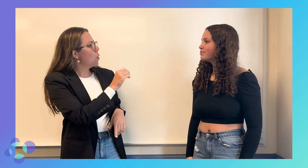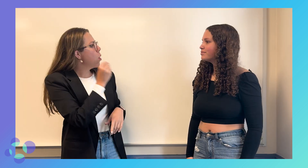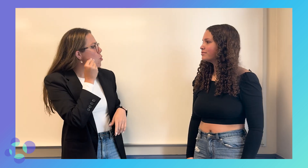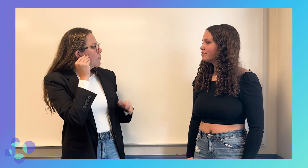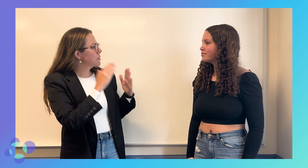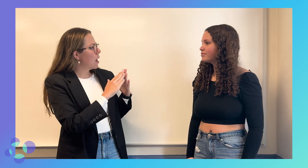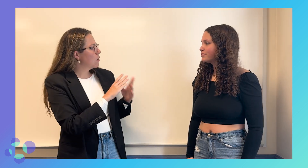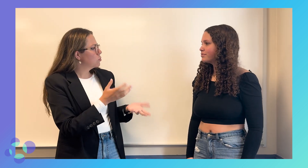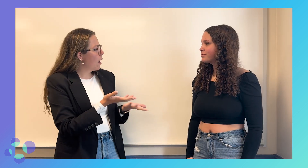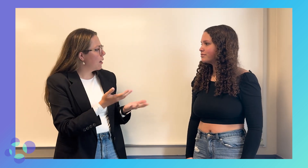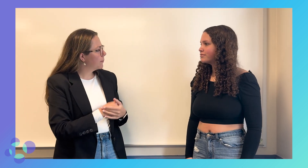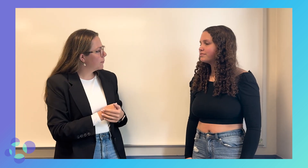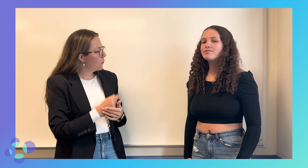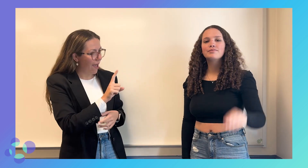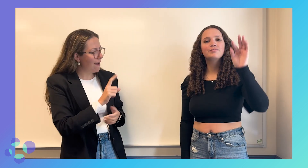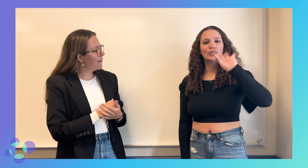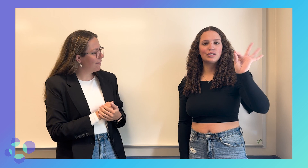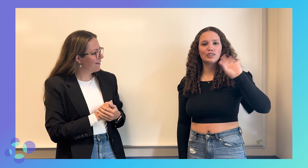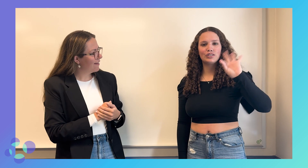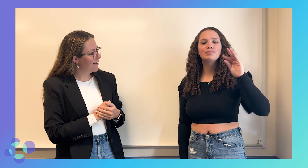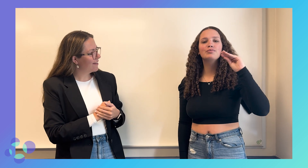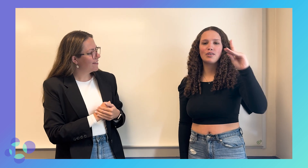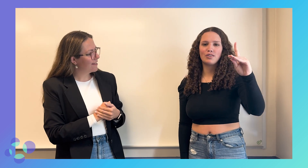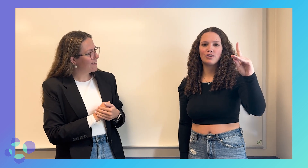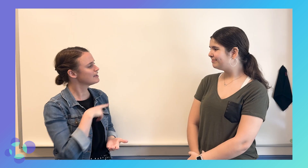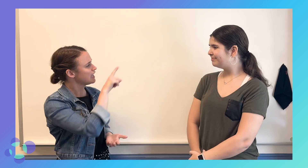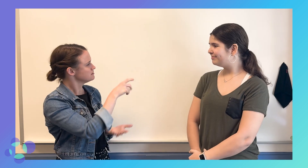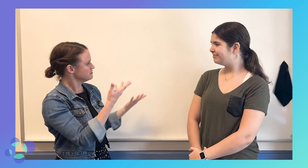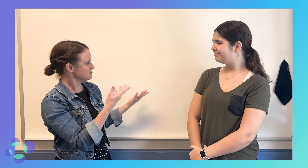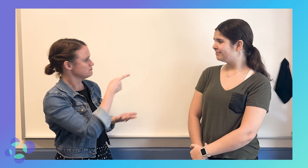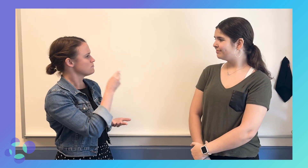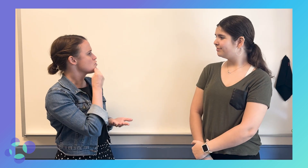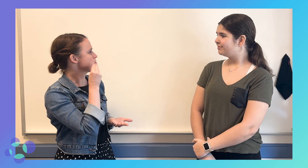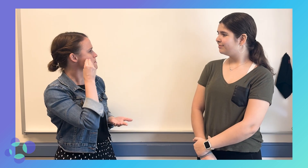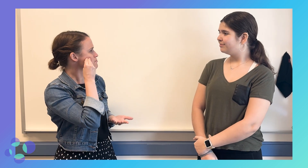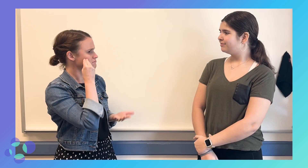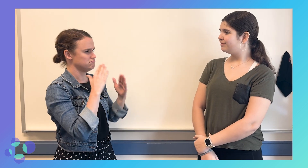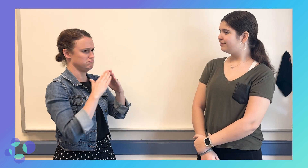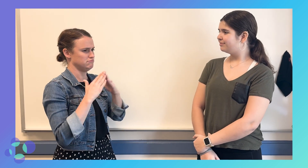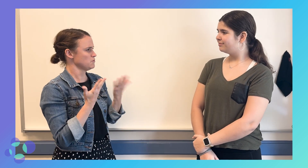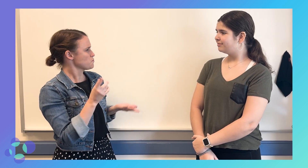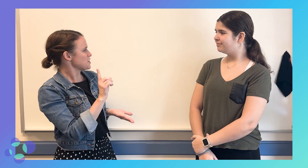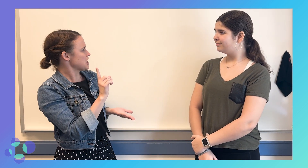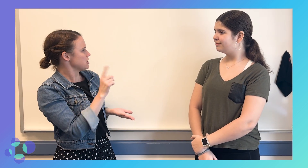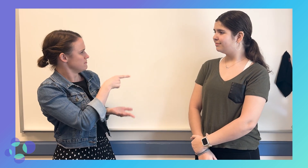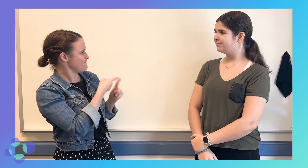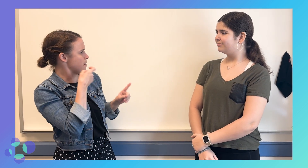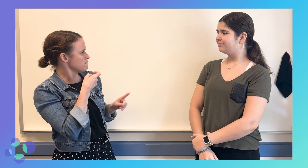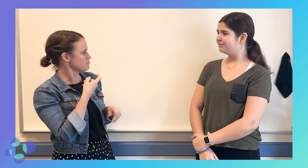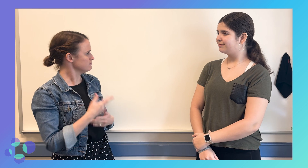What’s your home town? Where? Florida-Alabama. I’m asking you. Your home town. Where are you from?